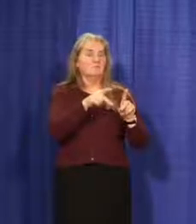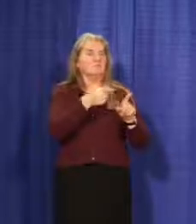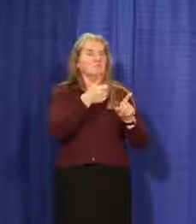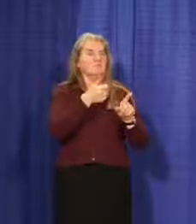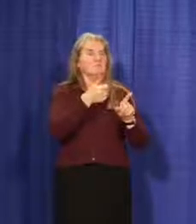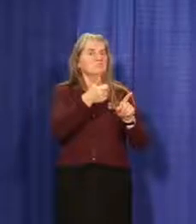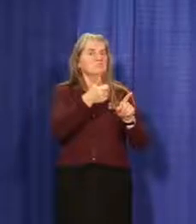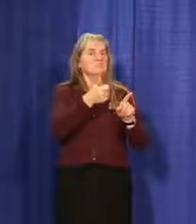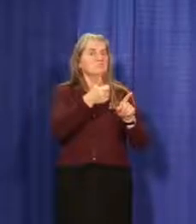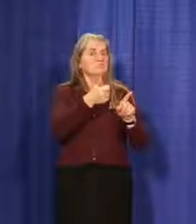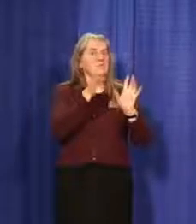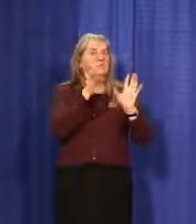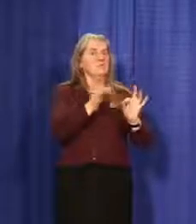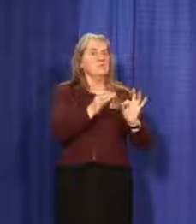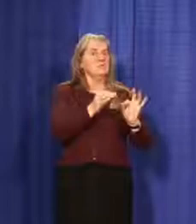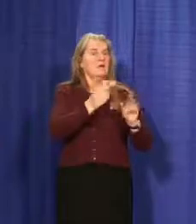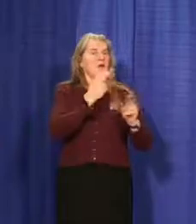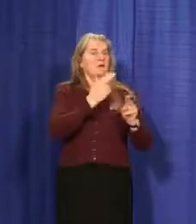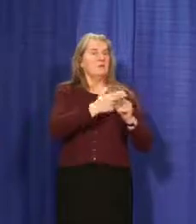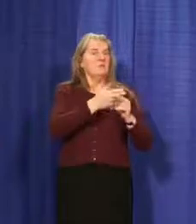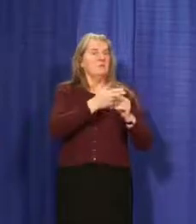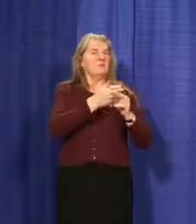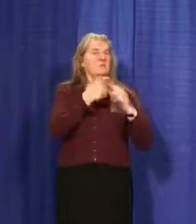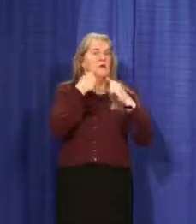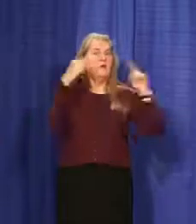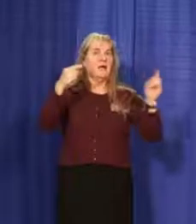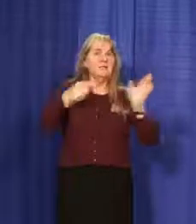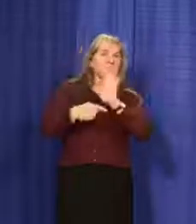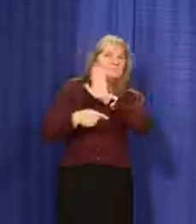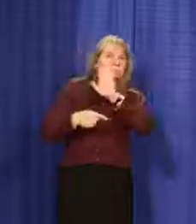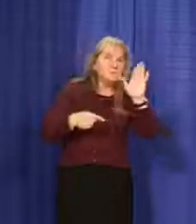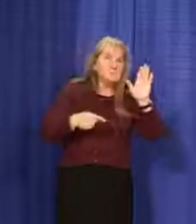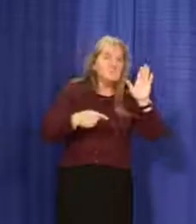person afflicted to disclose the identity of the person in order